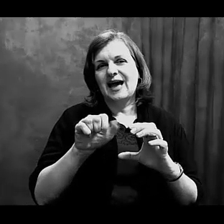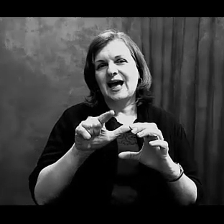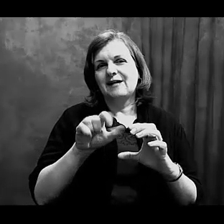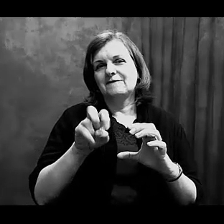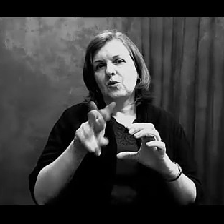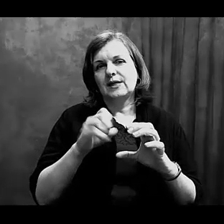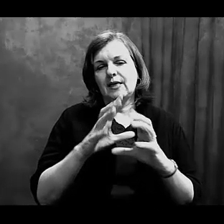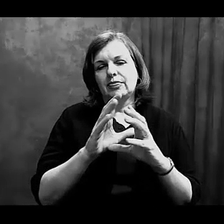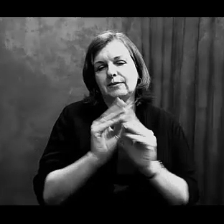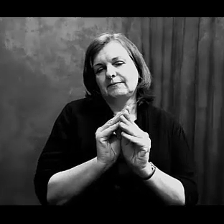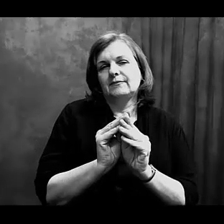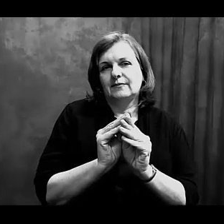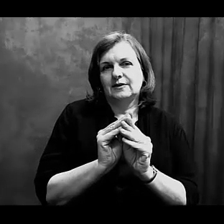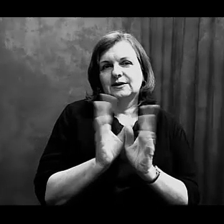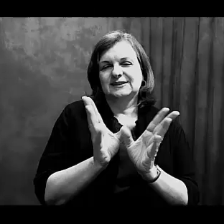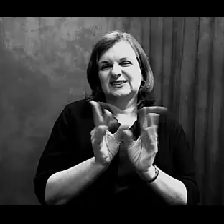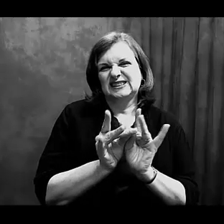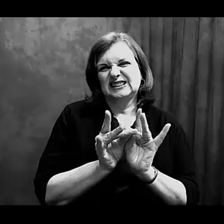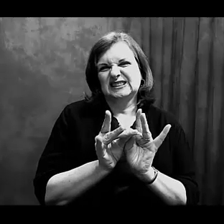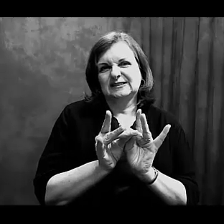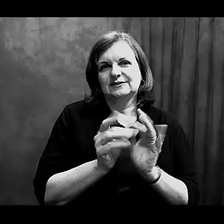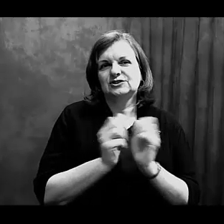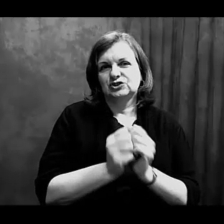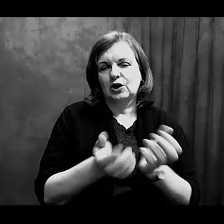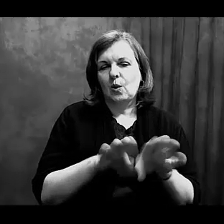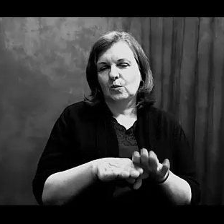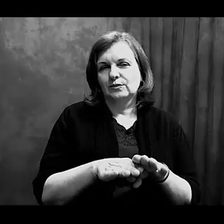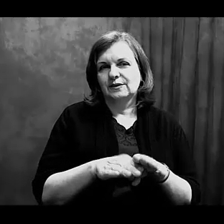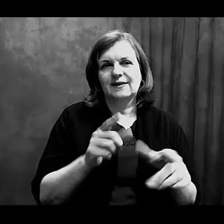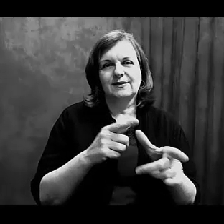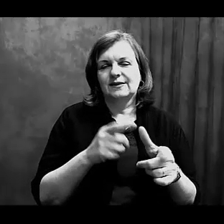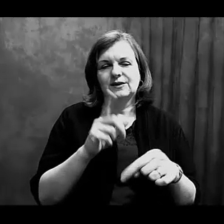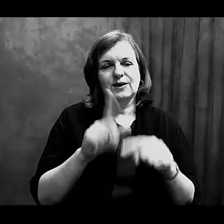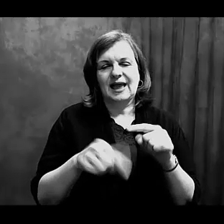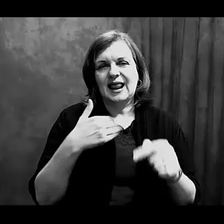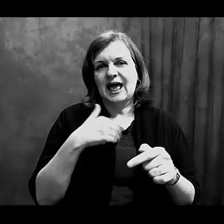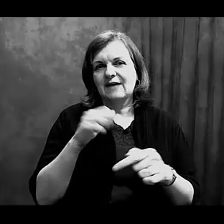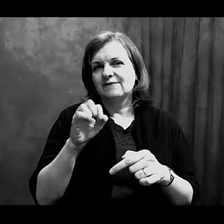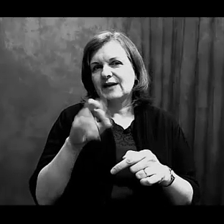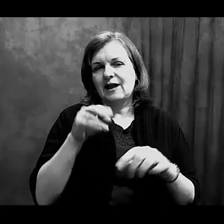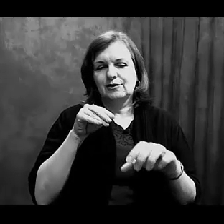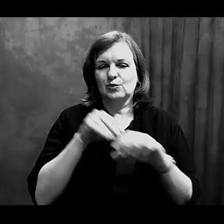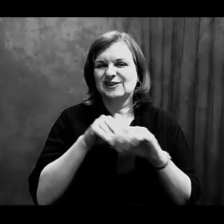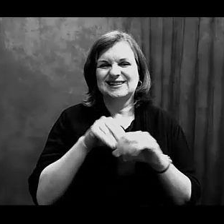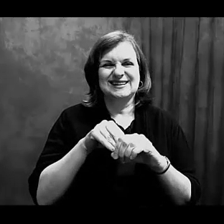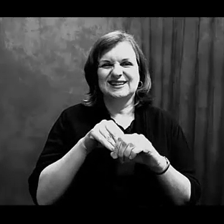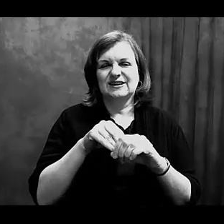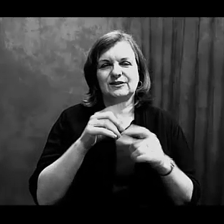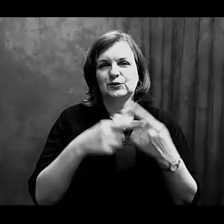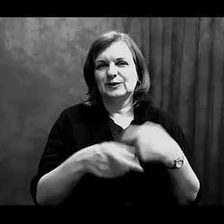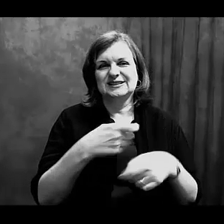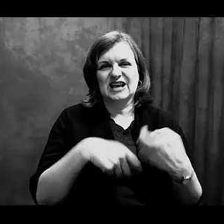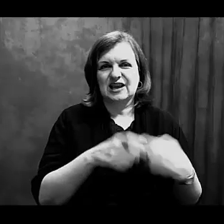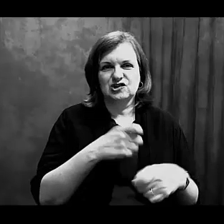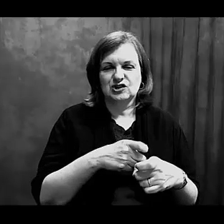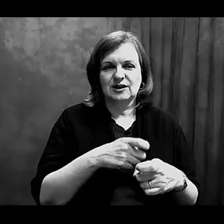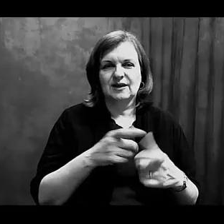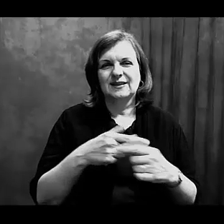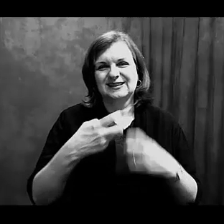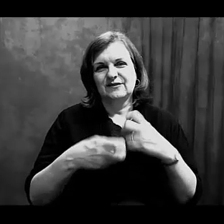stick shut you can't get oxygen you can't get air in there to exchange the oxygen and carbon dioxide